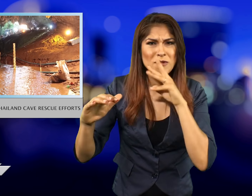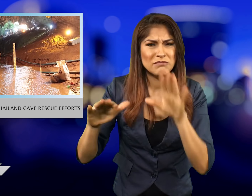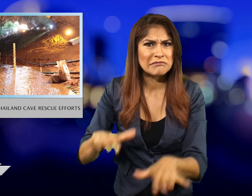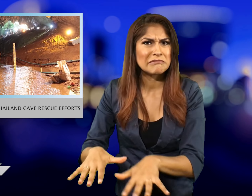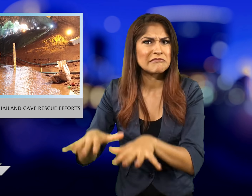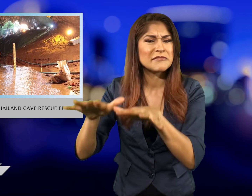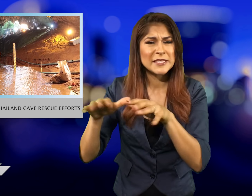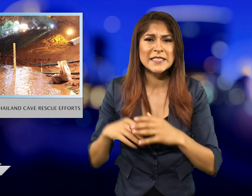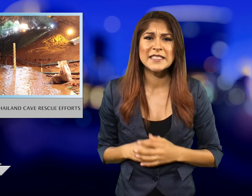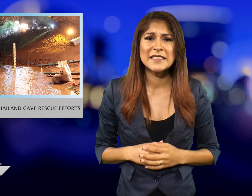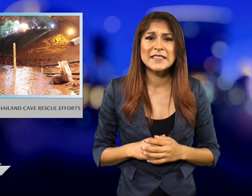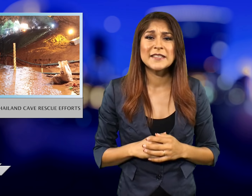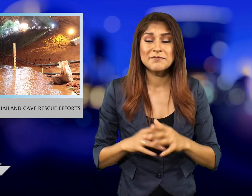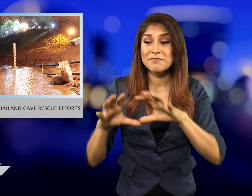the cave could be flooded.